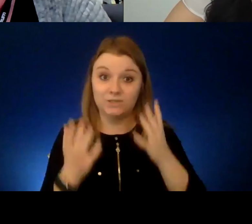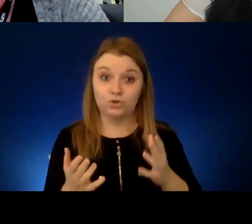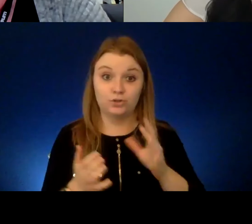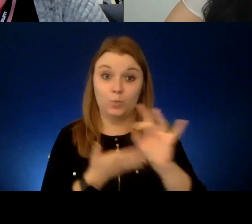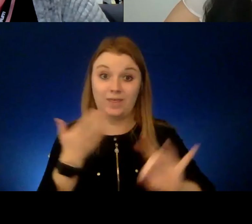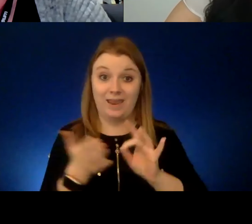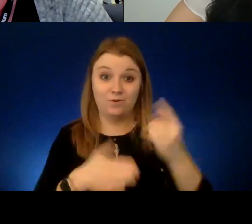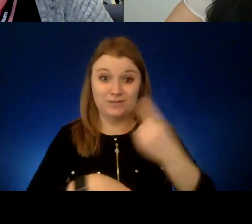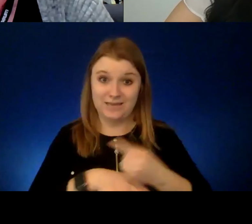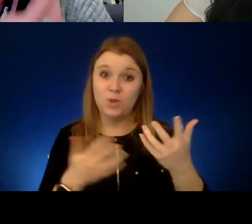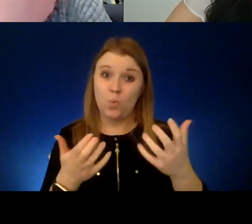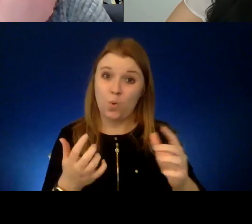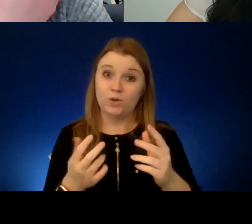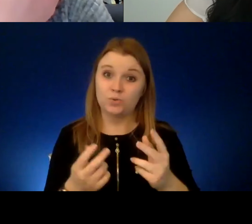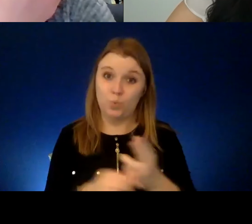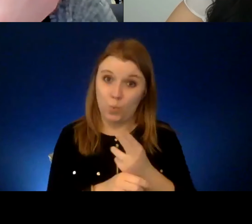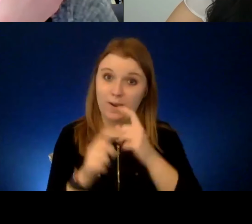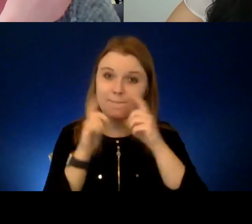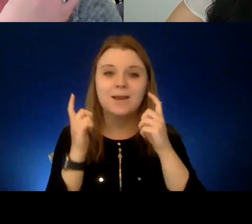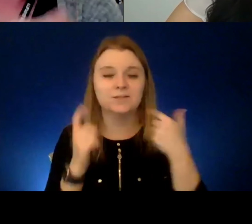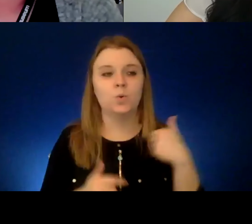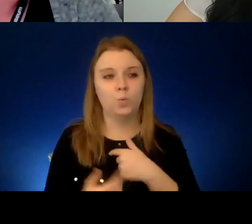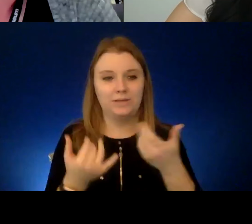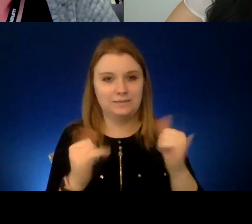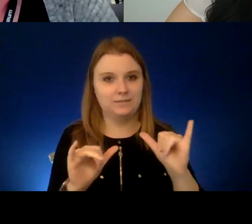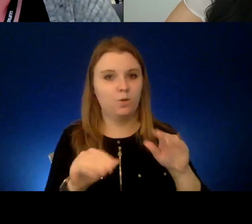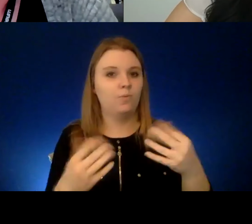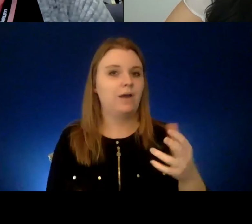Yeah, I know we're still providing N95s for all of our staff